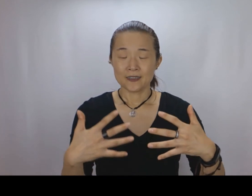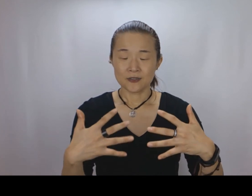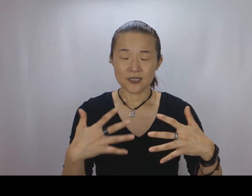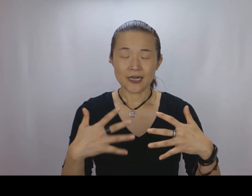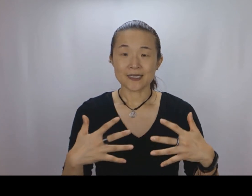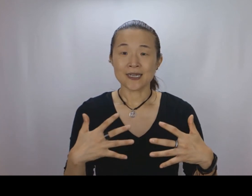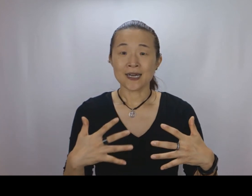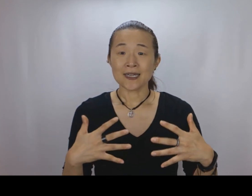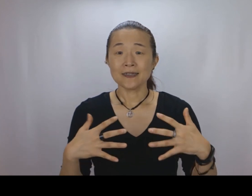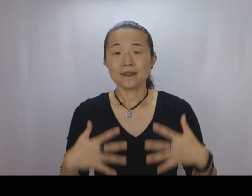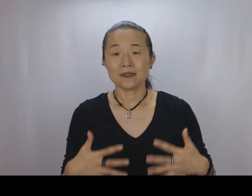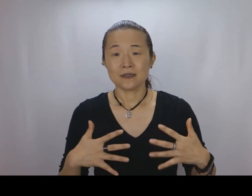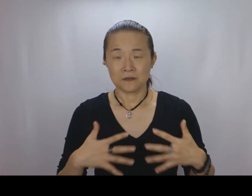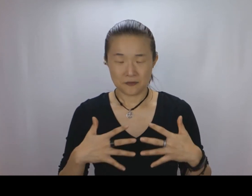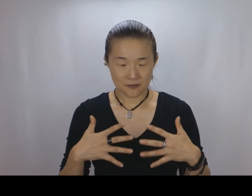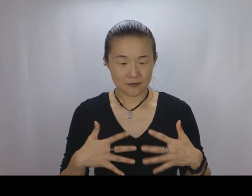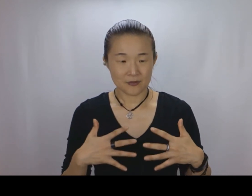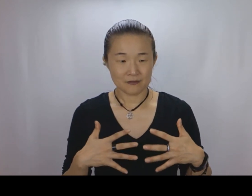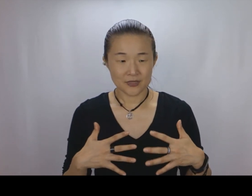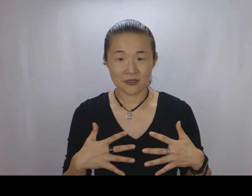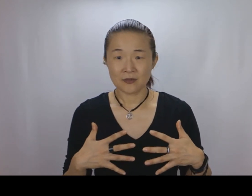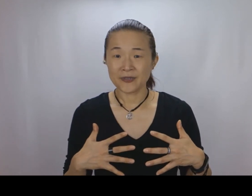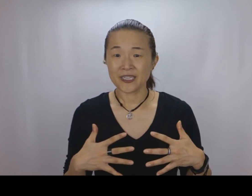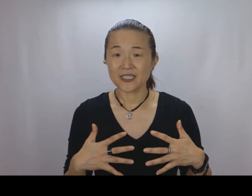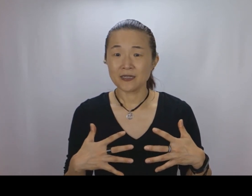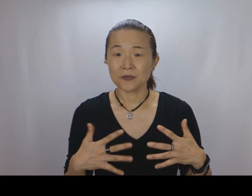So just like sigh you're going do the ribcage again,